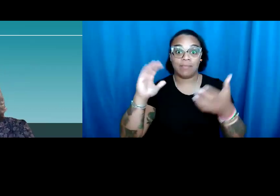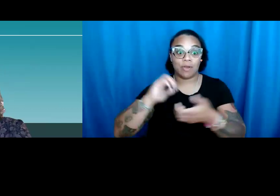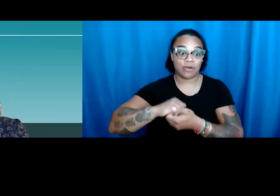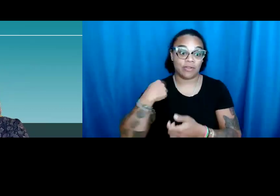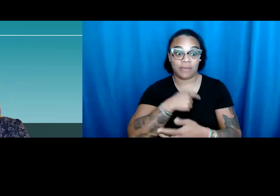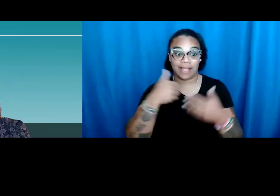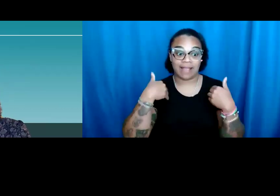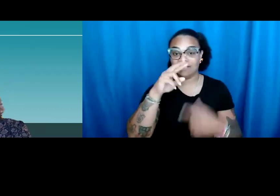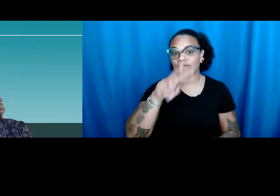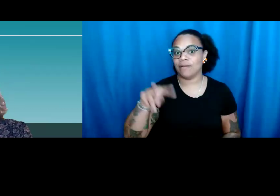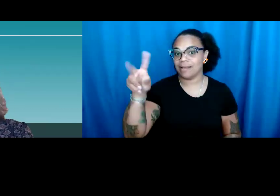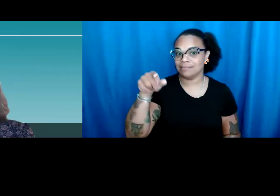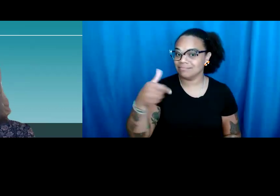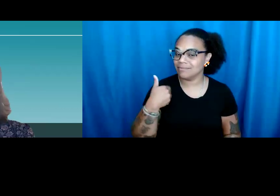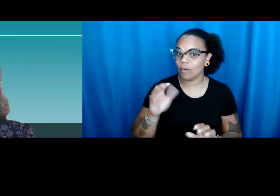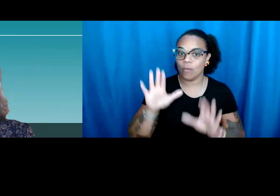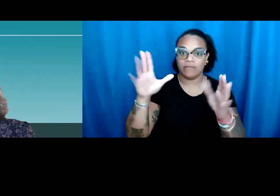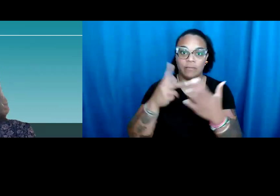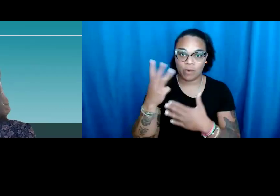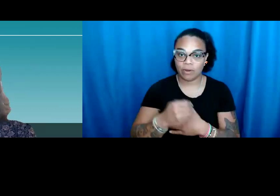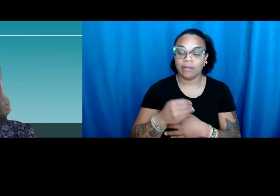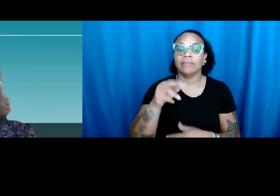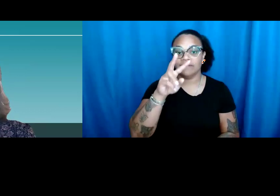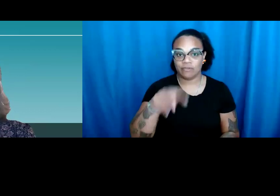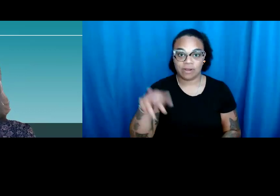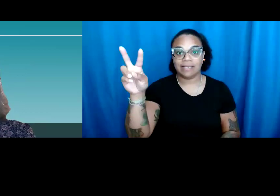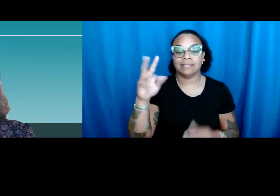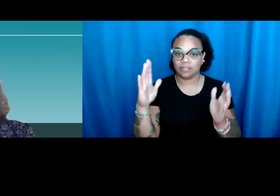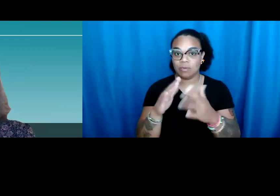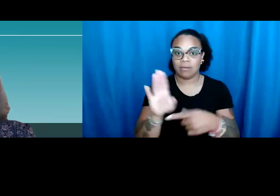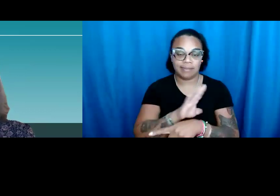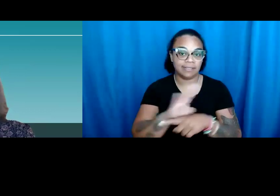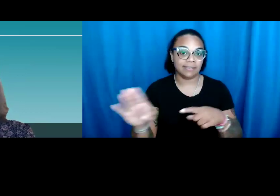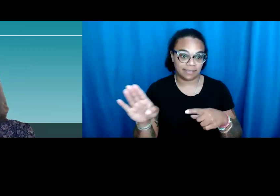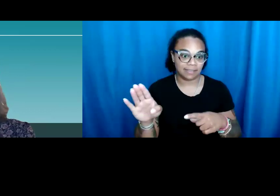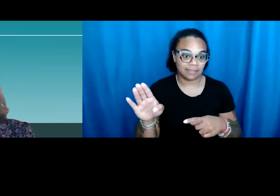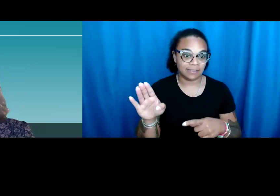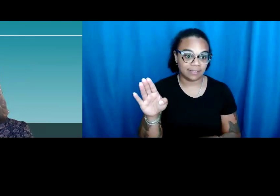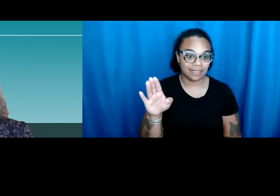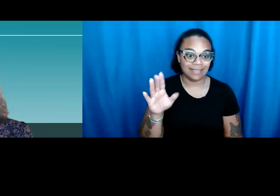They have a wonderful program, the Verizon small business digital ready.